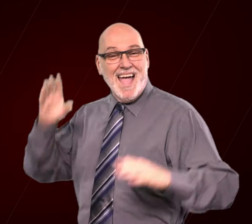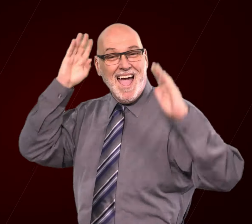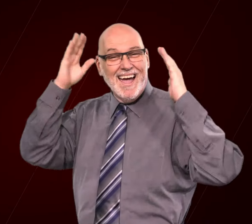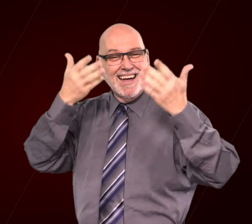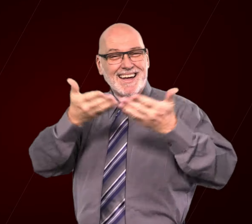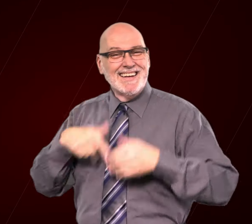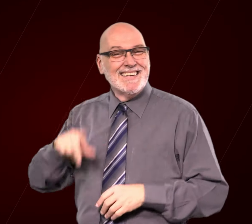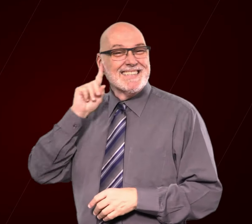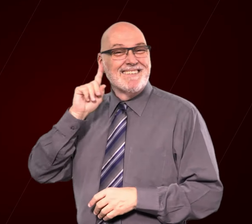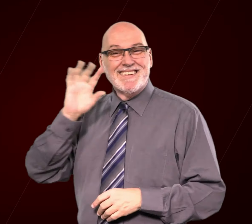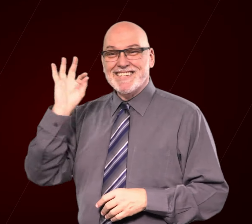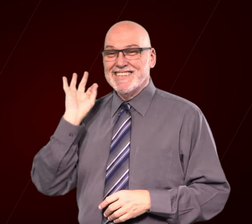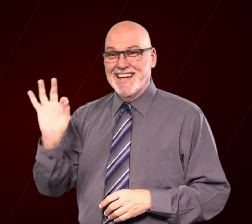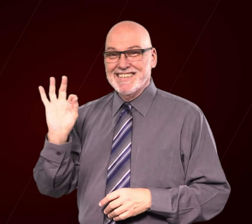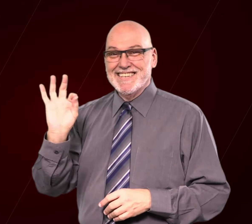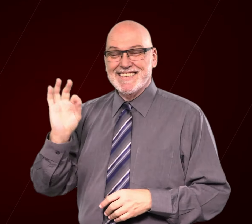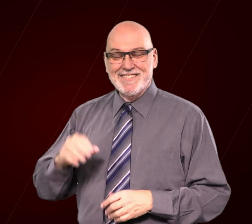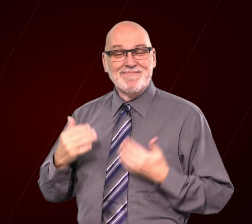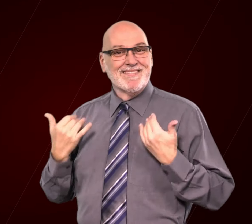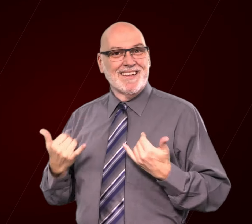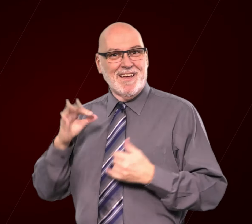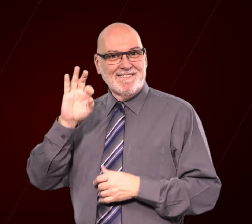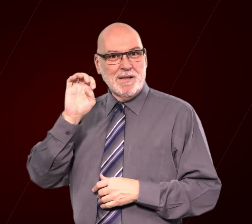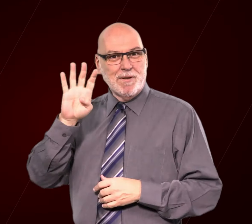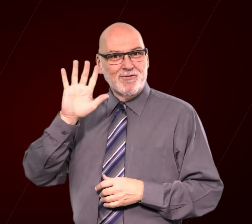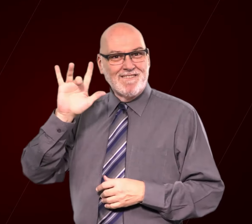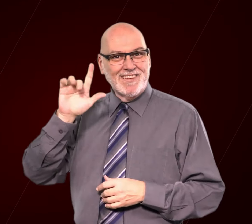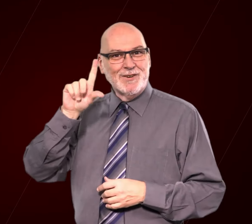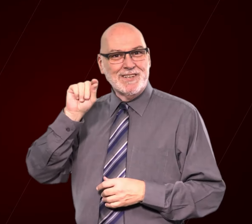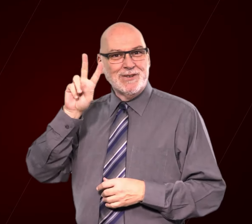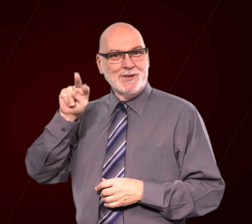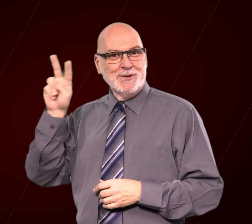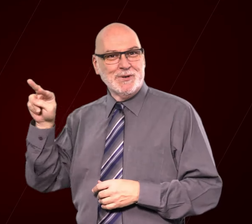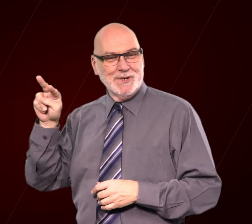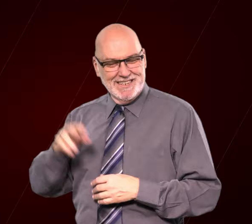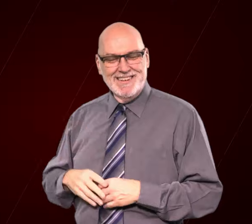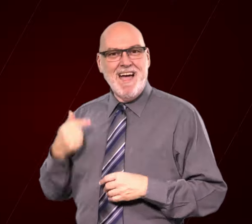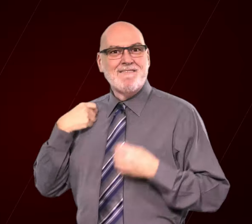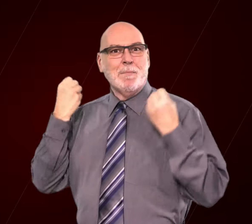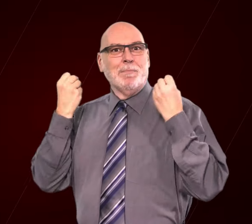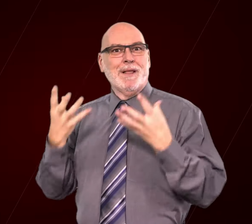[Anselmo]: Hello! This is DeafDots, 25 February 2022.